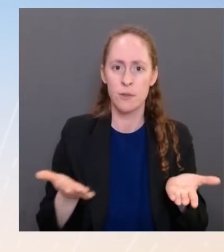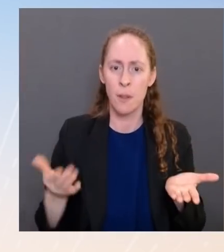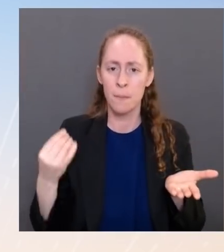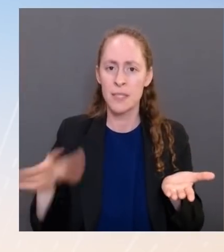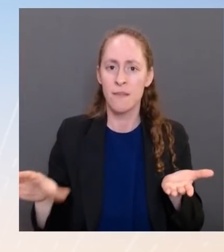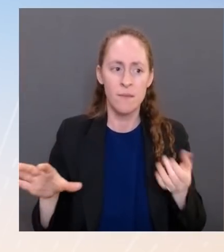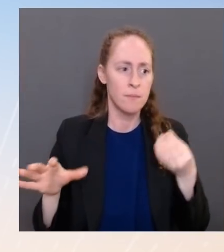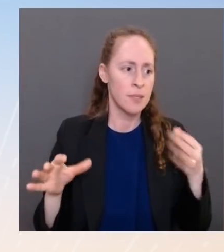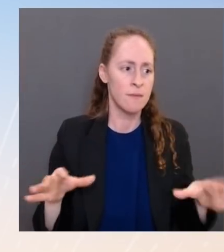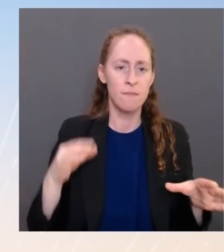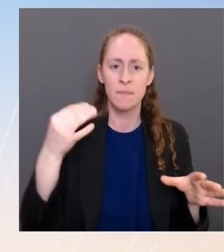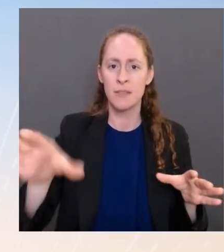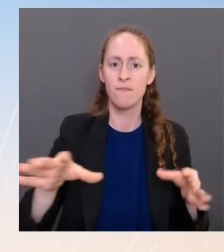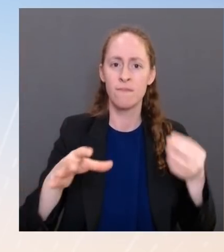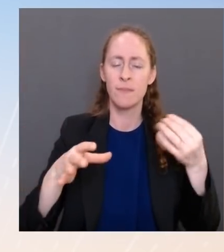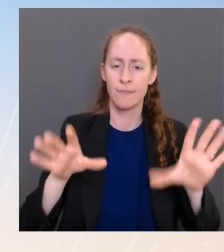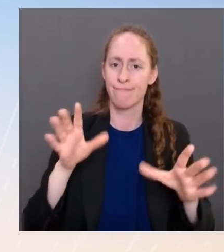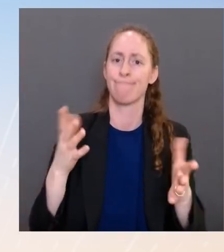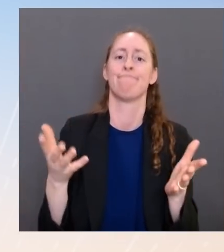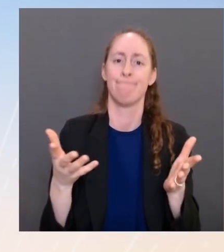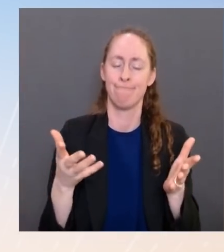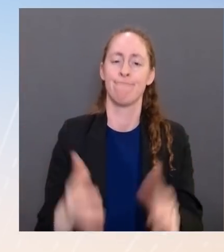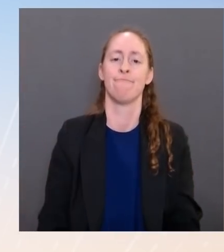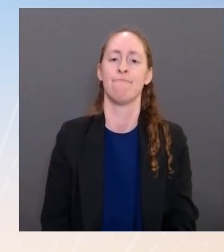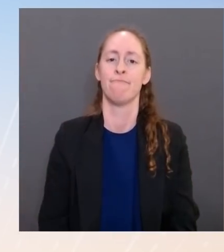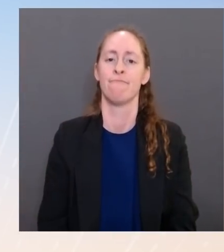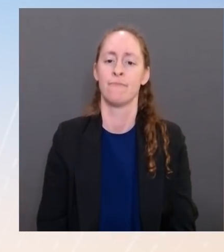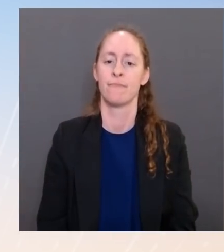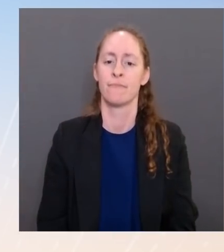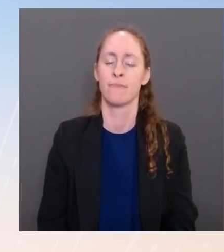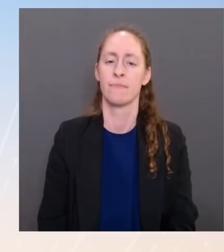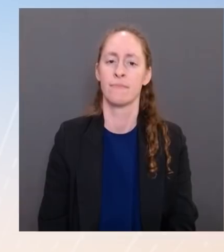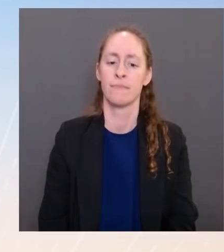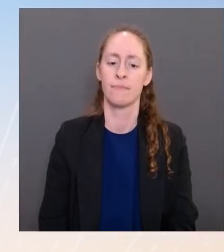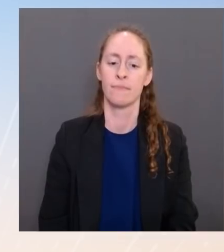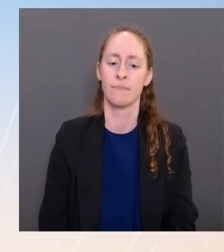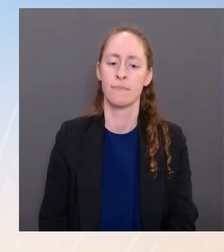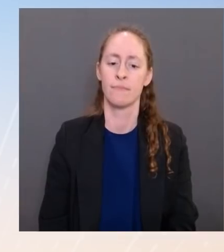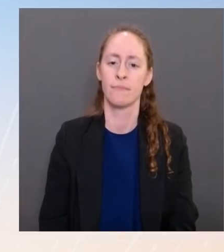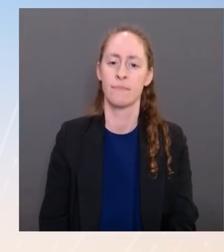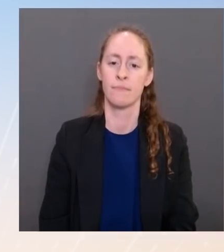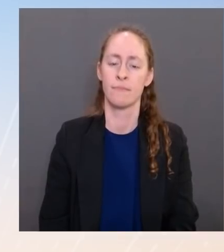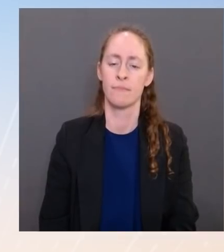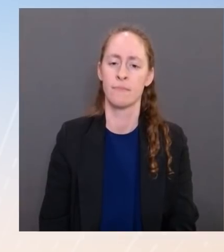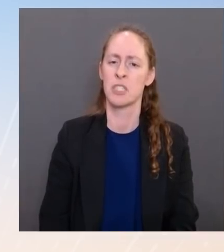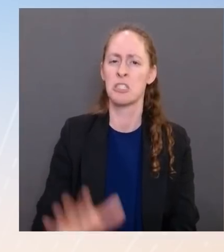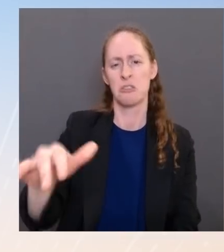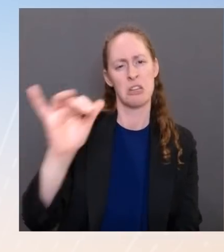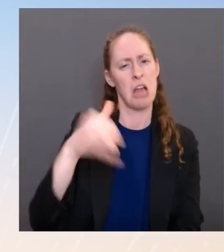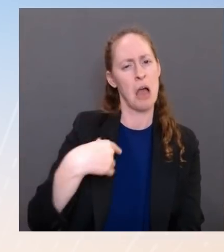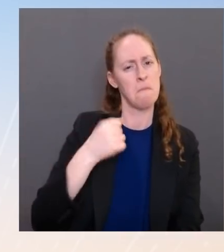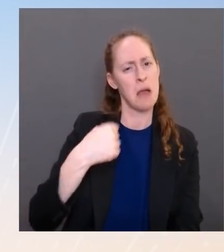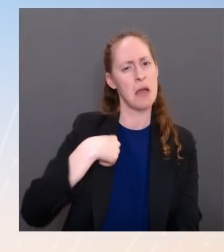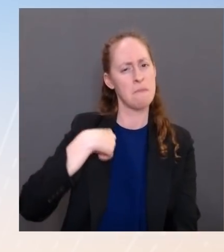Is that a way to get rid of part of the inflation by getting rid of these tariffs -- which, actually, Canadian softwood